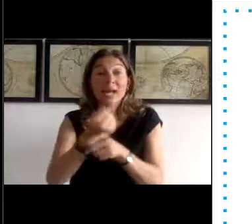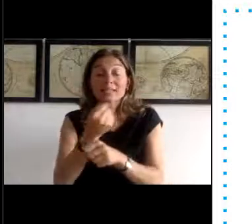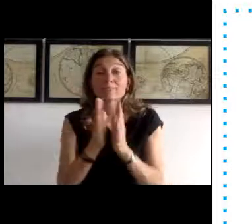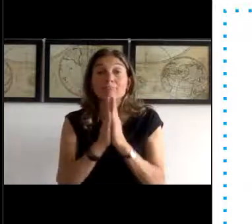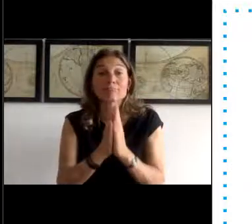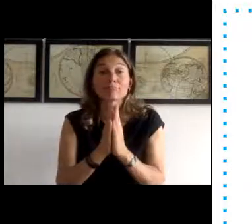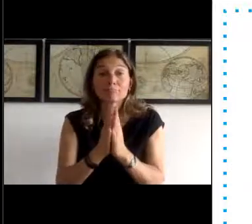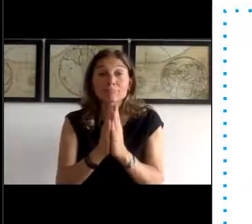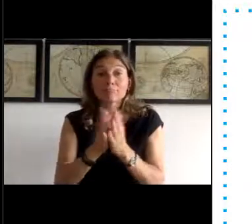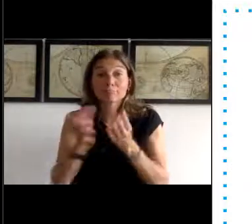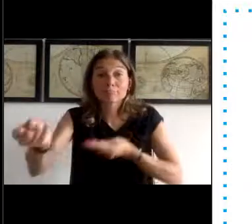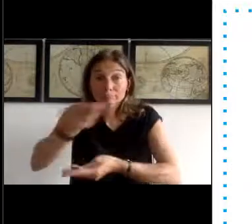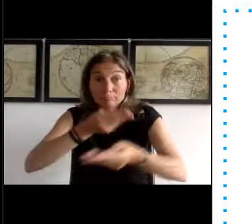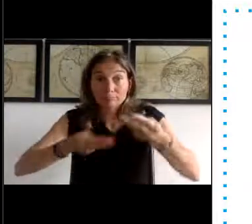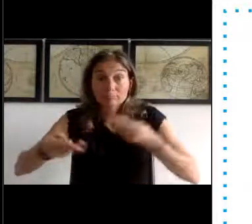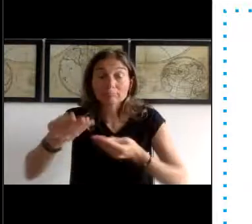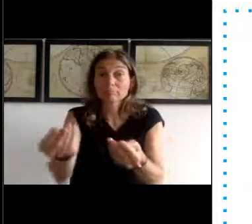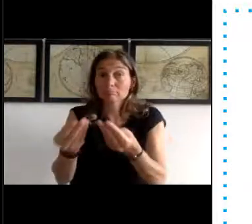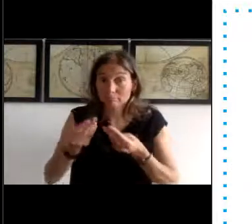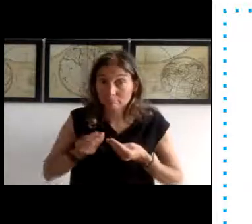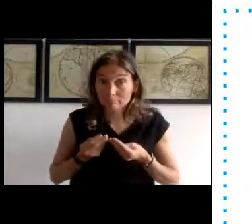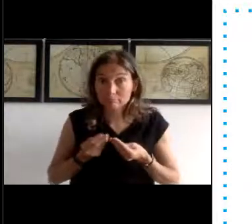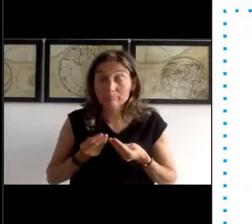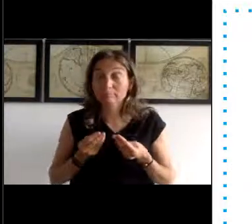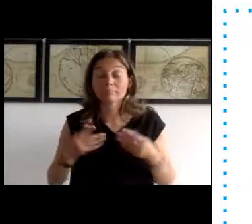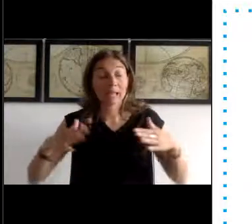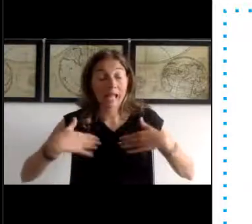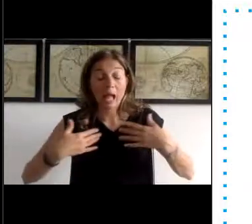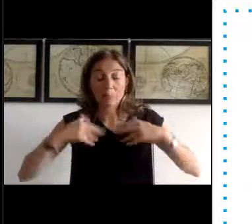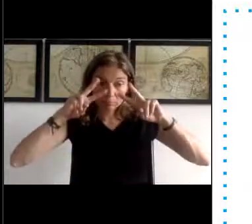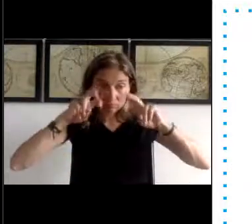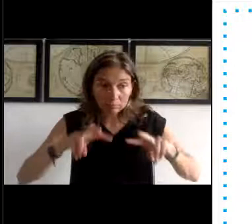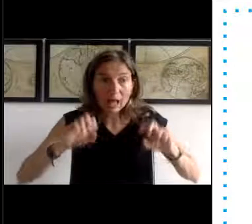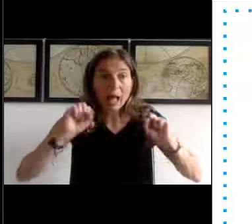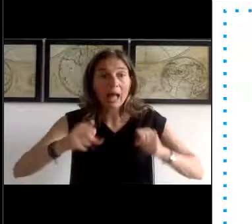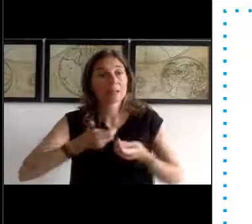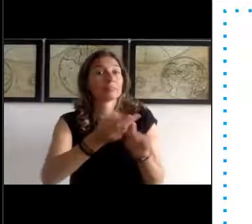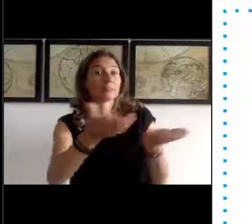saying these are all the objectives and activities